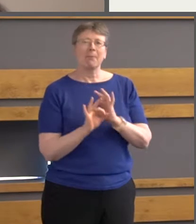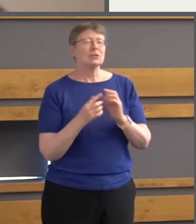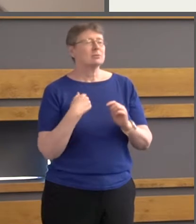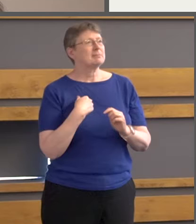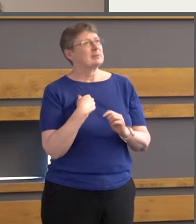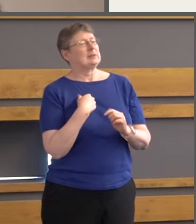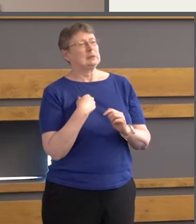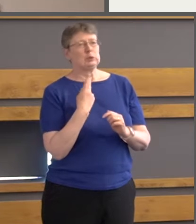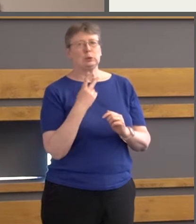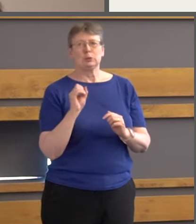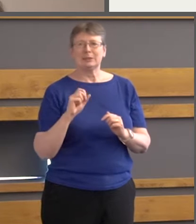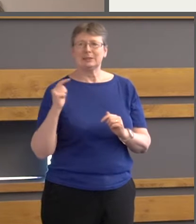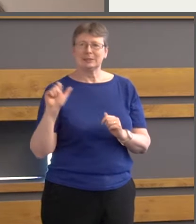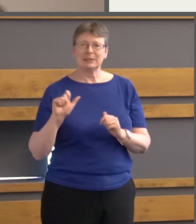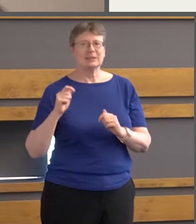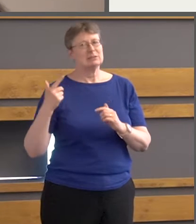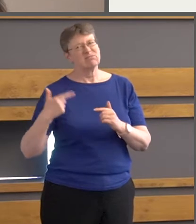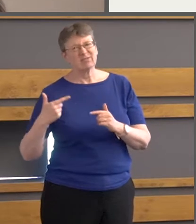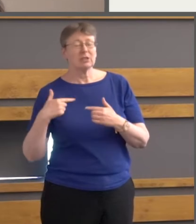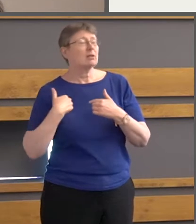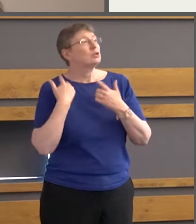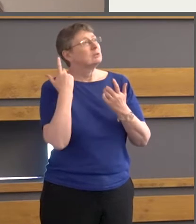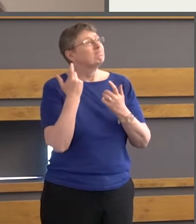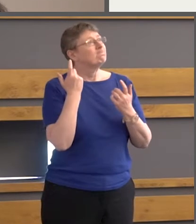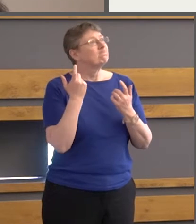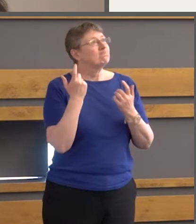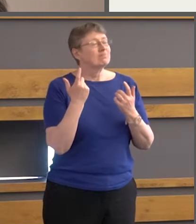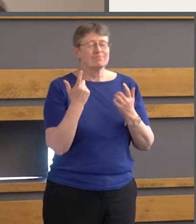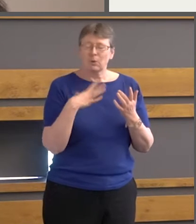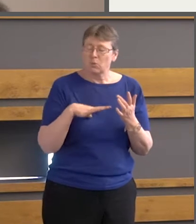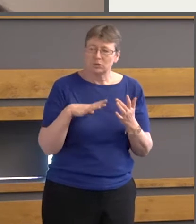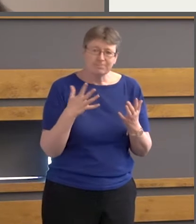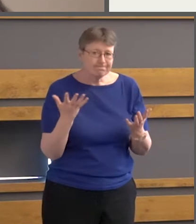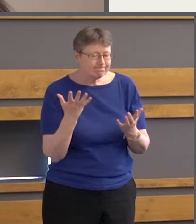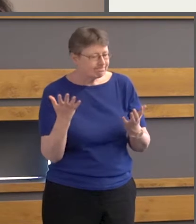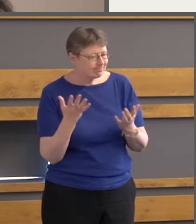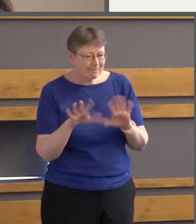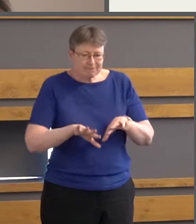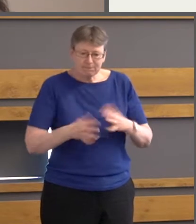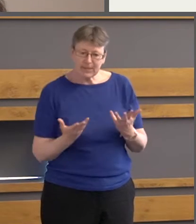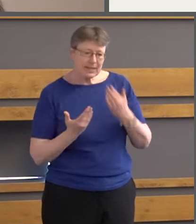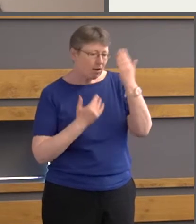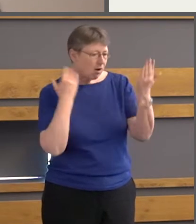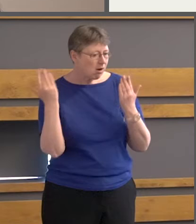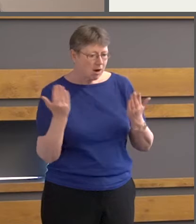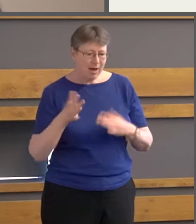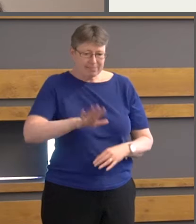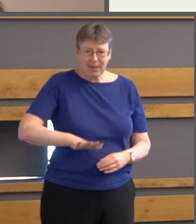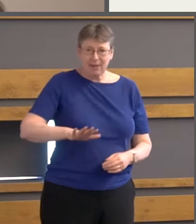I'd been working in the arts for some years, and I was really trying to grapple with this lack of arts in this area that I'm from.